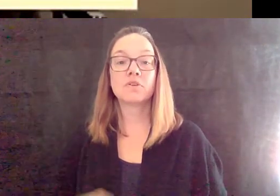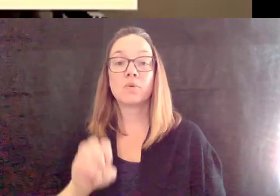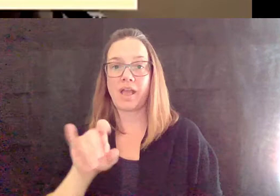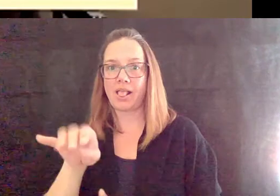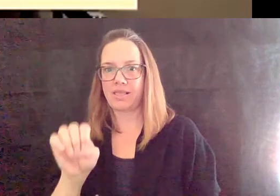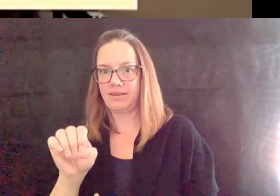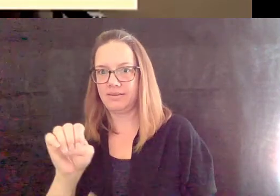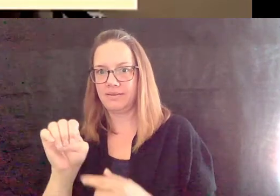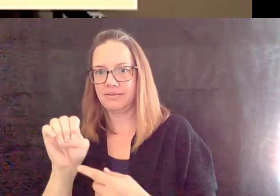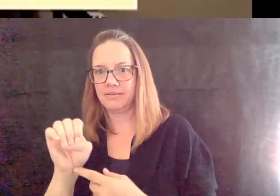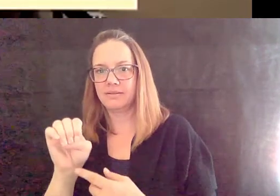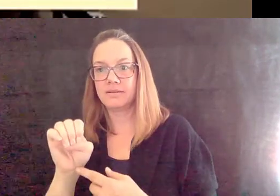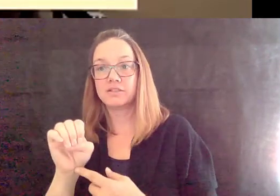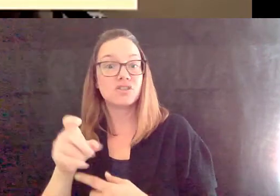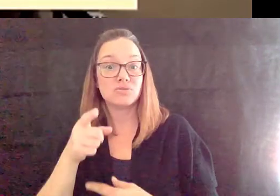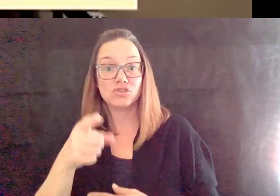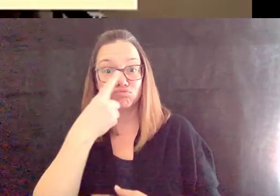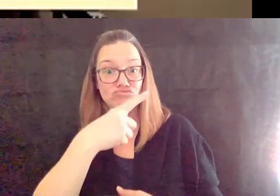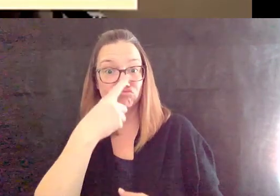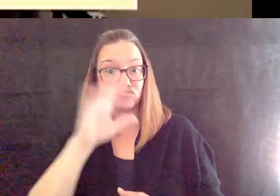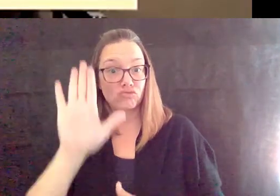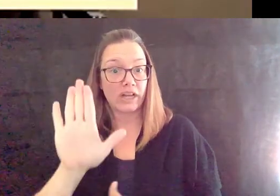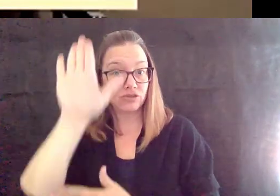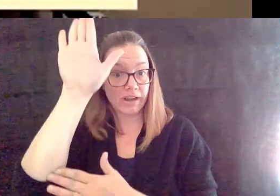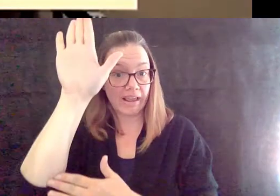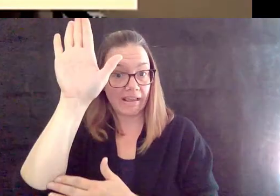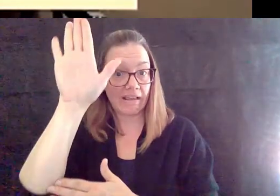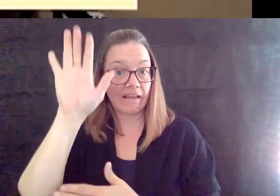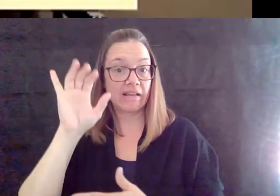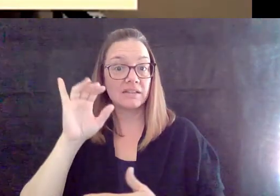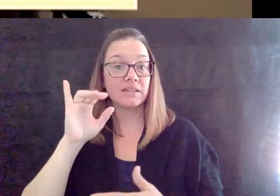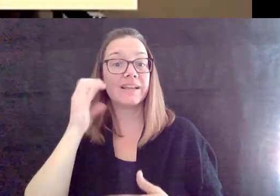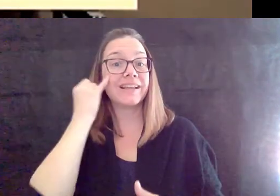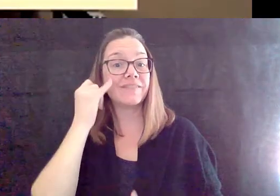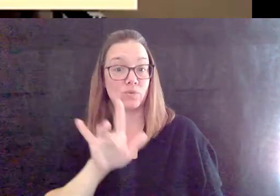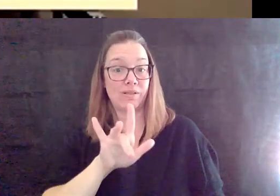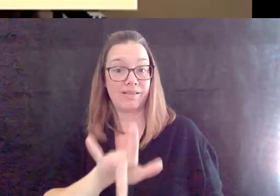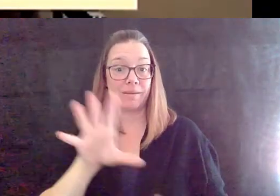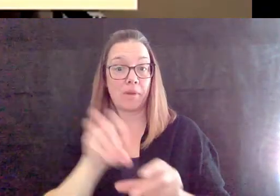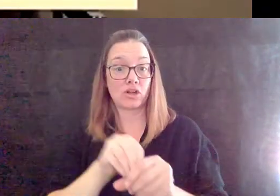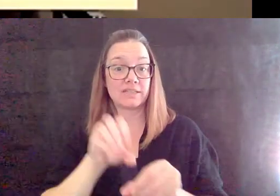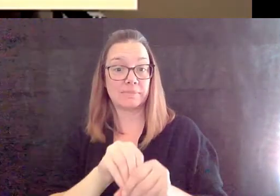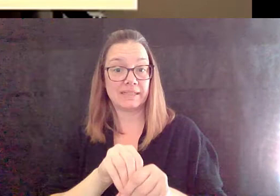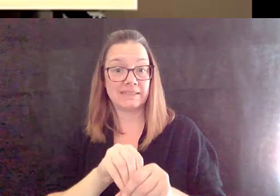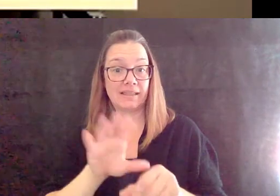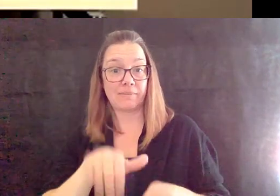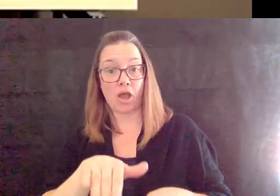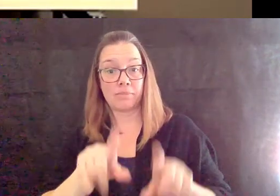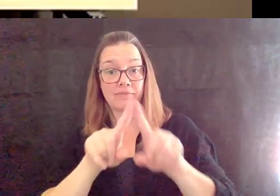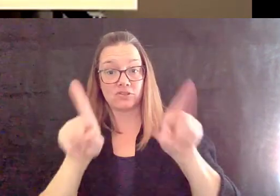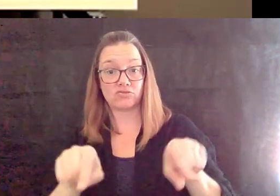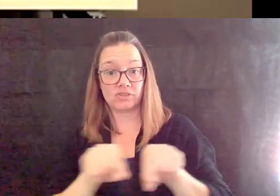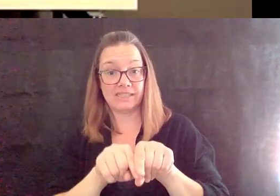So as I mentioned, please feel free to raise your hand. If you click participants at the bottom of your screen,